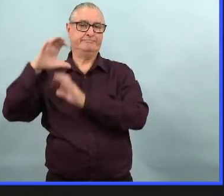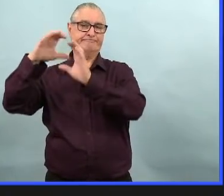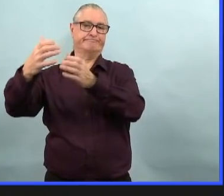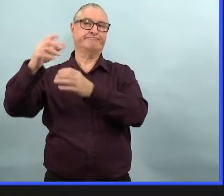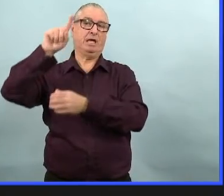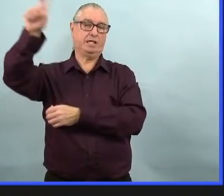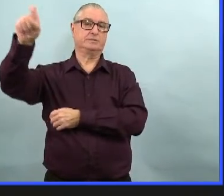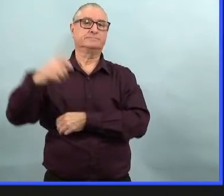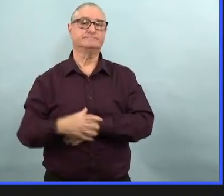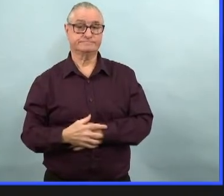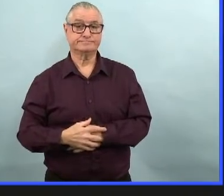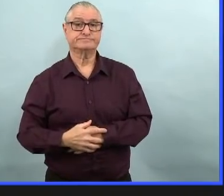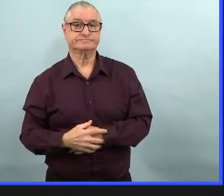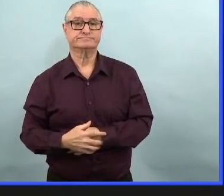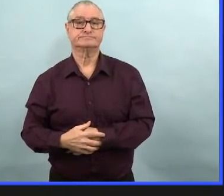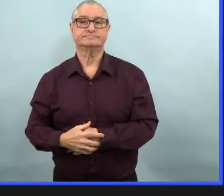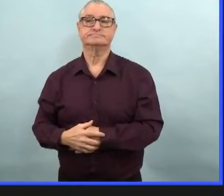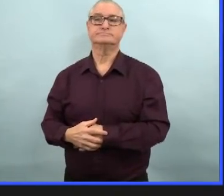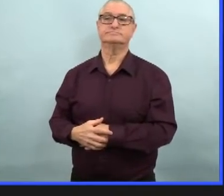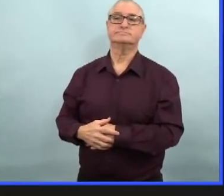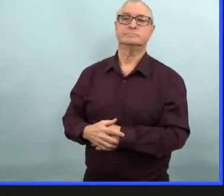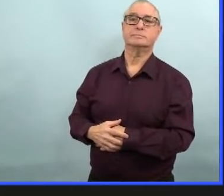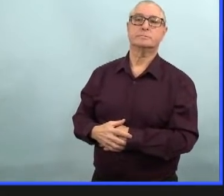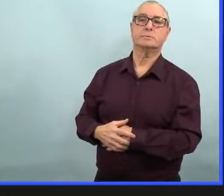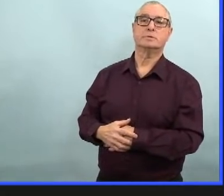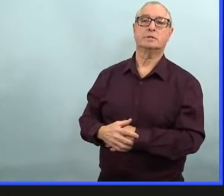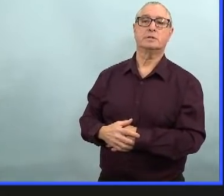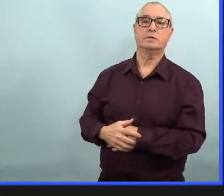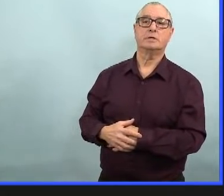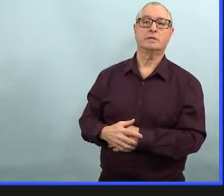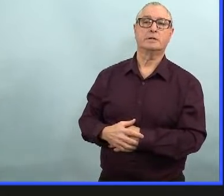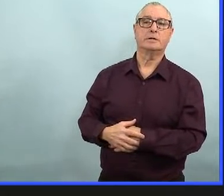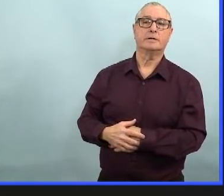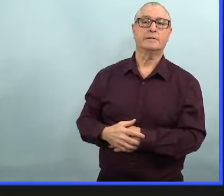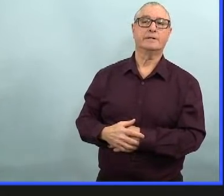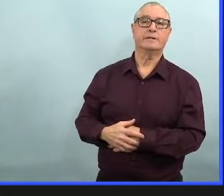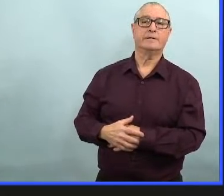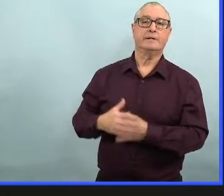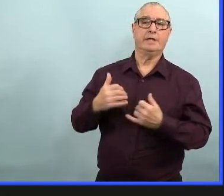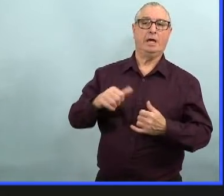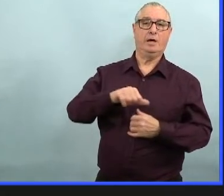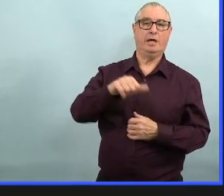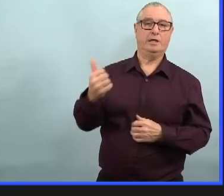yes i was just wondering uh we talked an awful lot about pivoting and sudden changes uh this